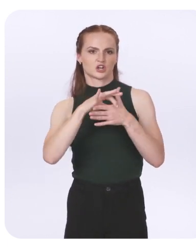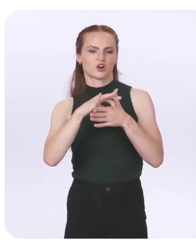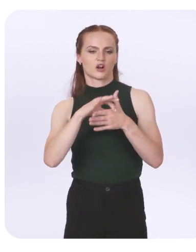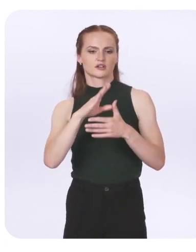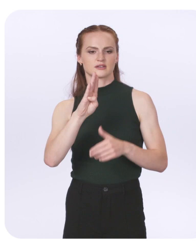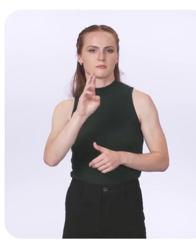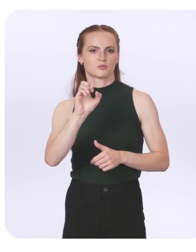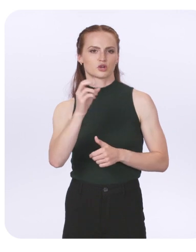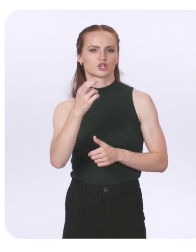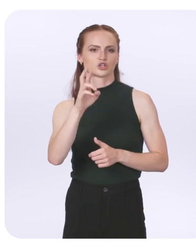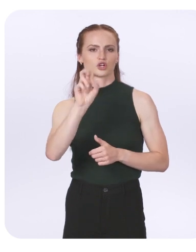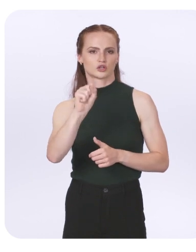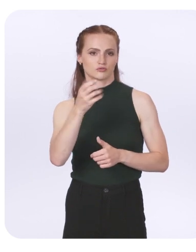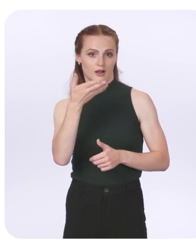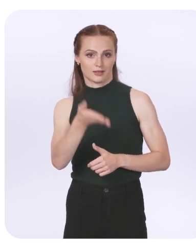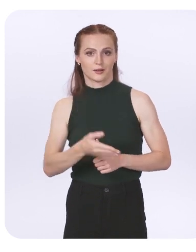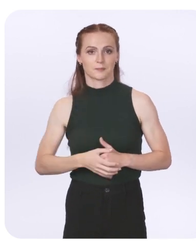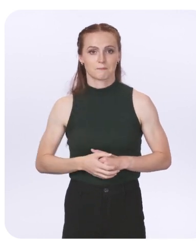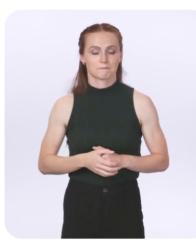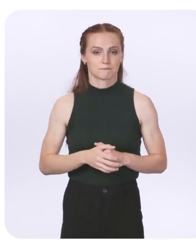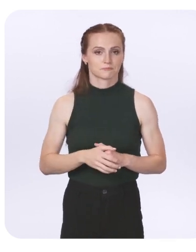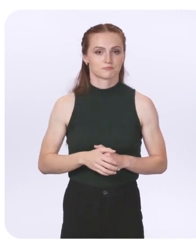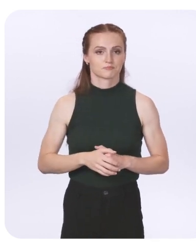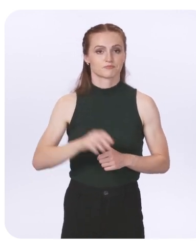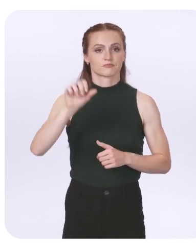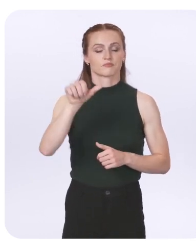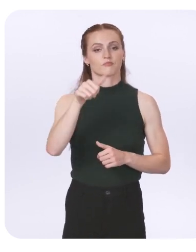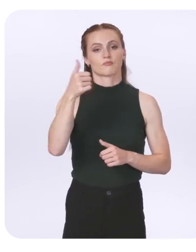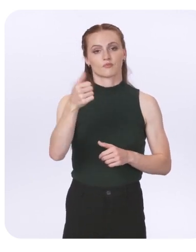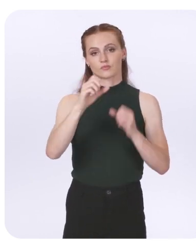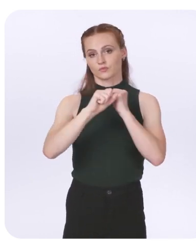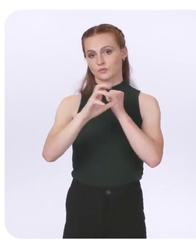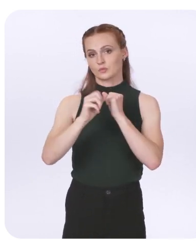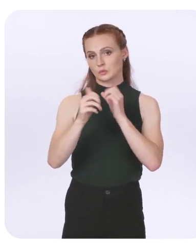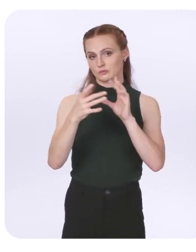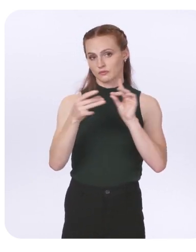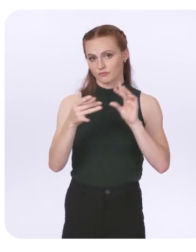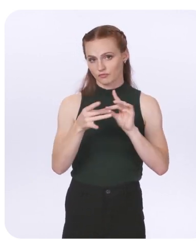Another thing that helped with the marketing of the alpha was our spectator modes.